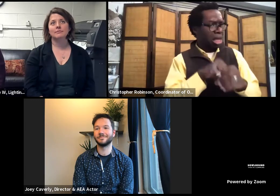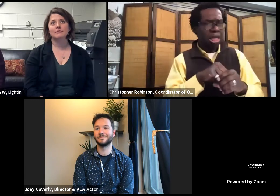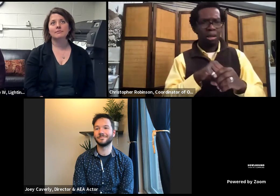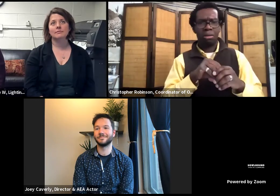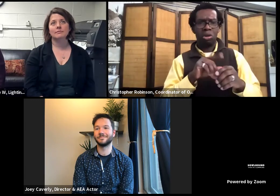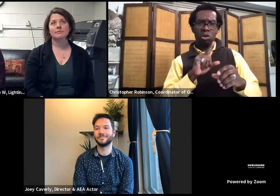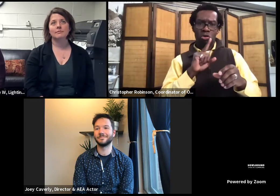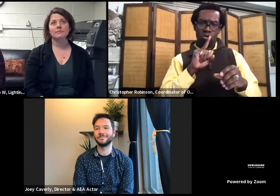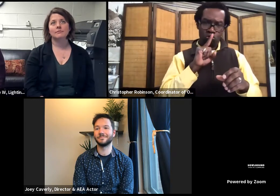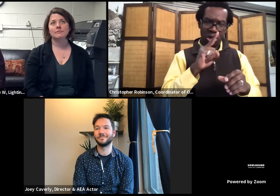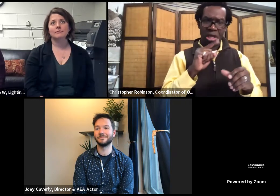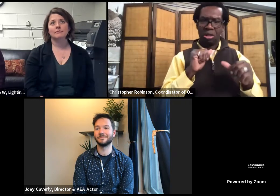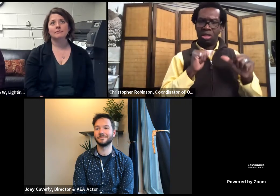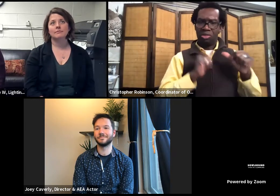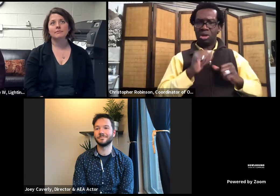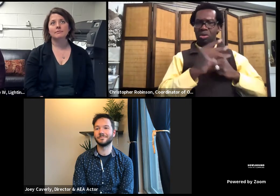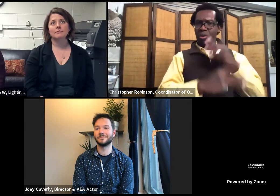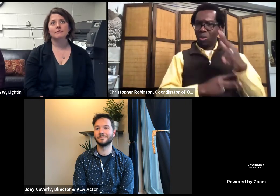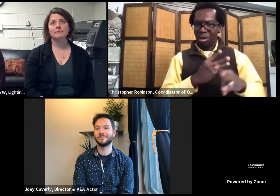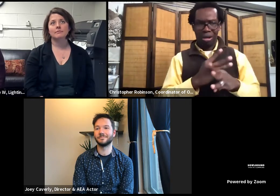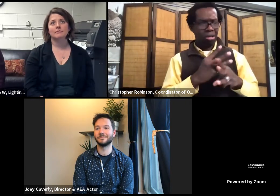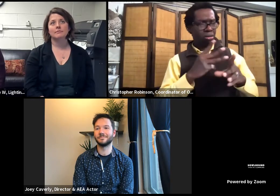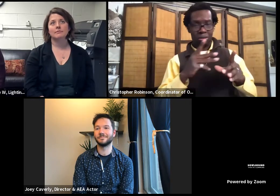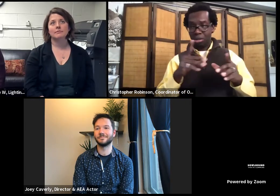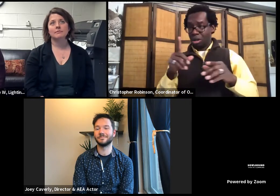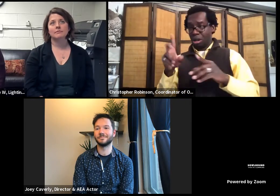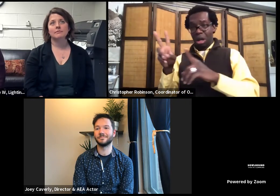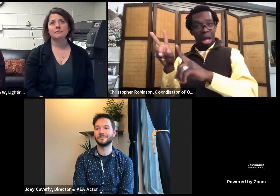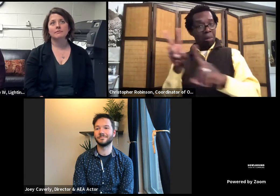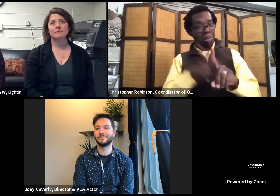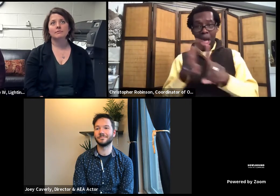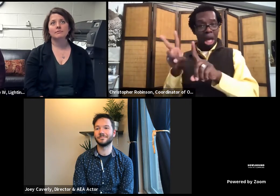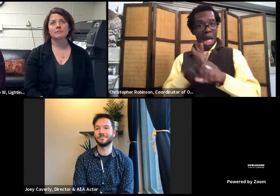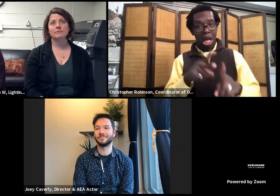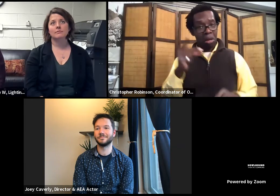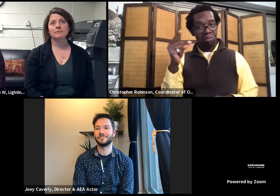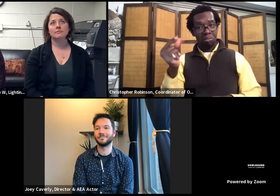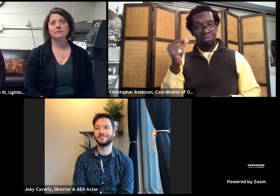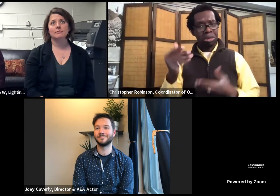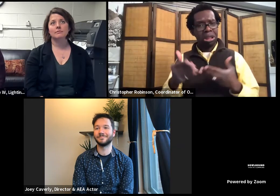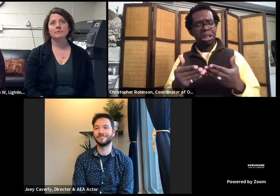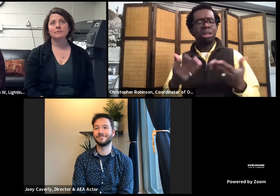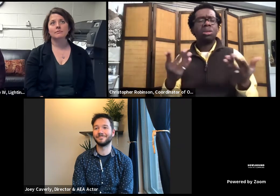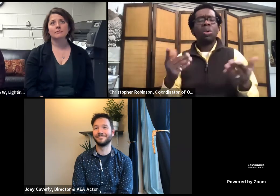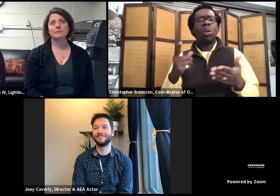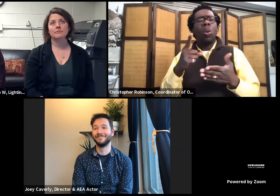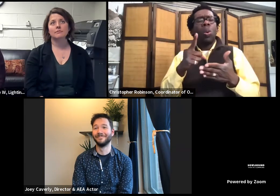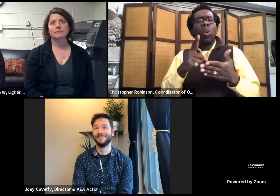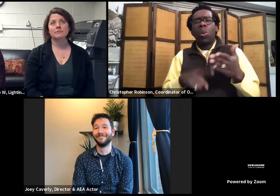and then you think they'll be ready to get out in the theater world and apply all those terms really easily?